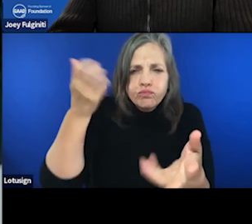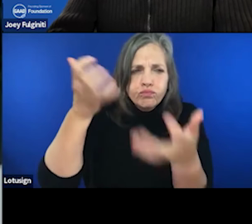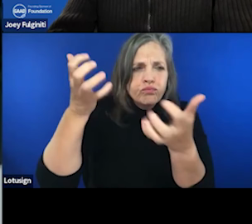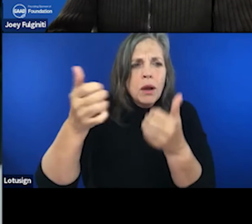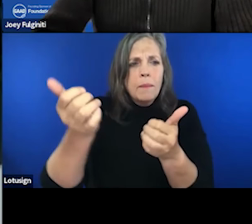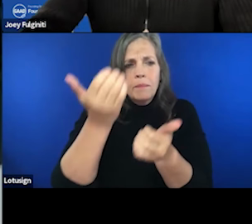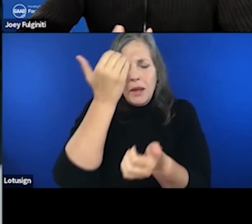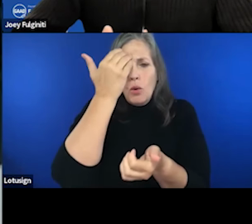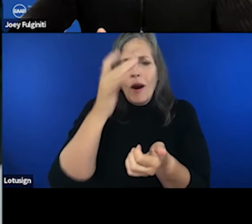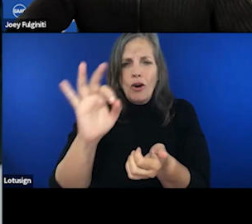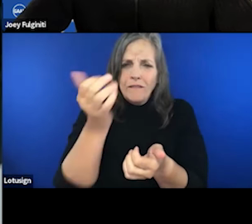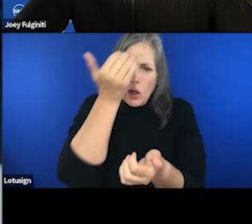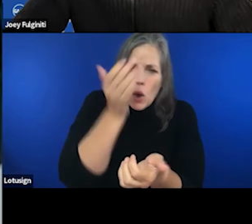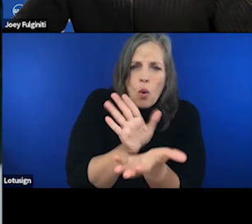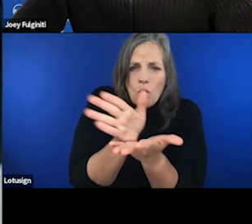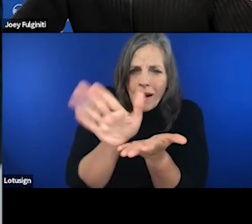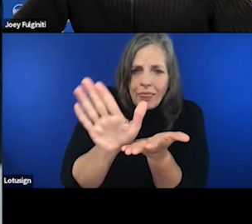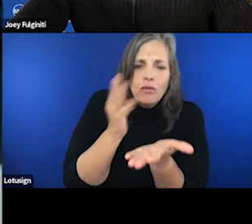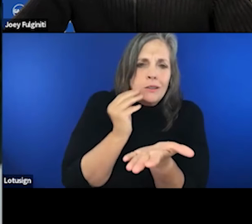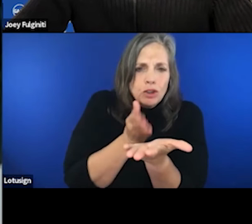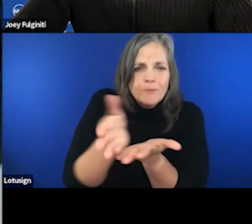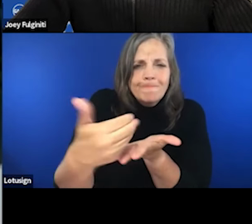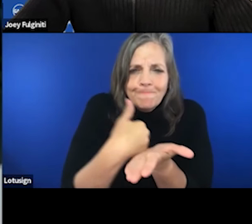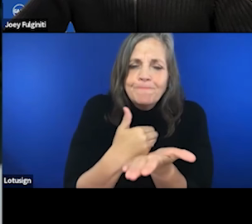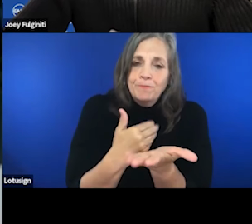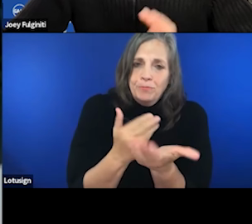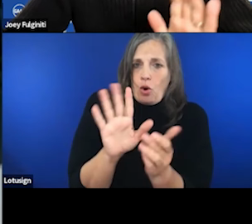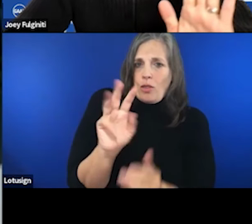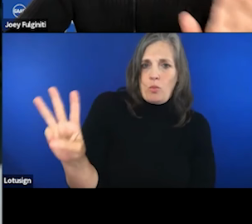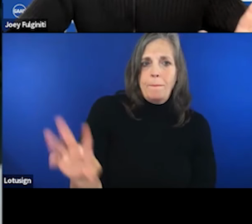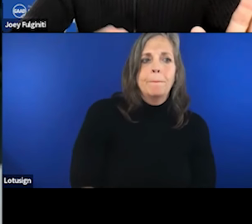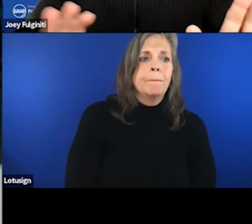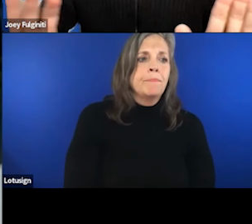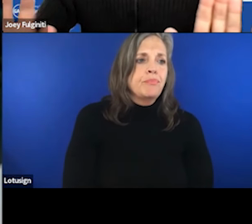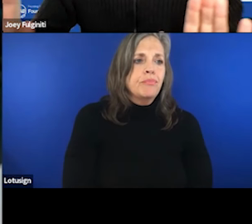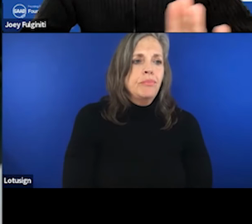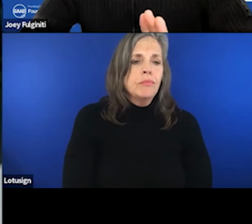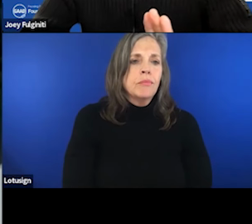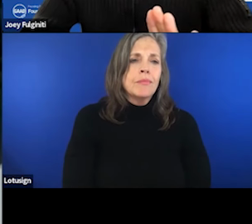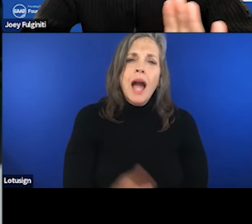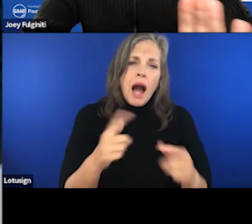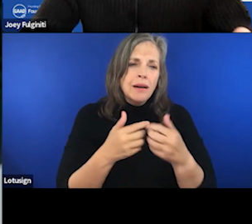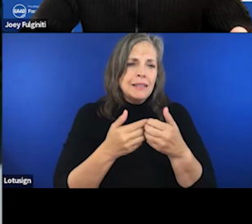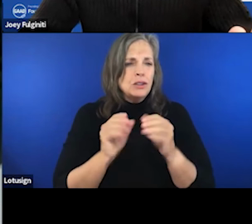right so to take it a step further I just want to touch upon sympathy and empathy because sympathy